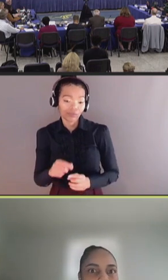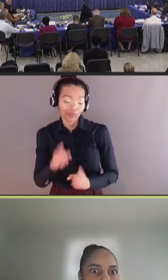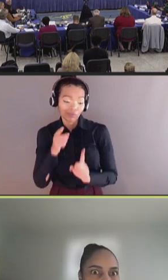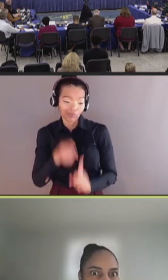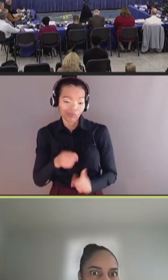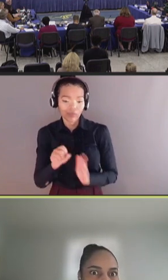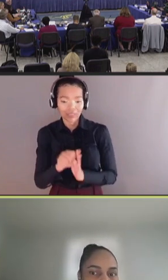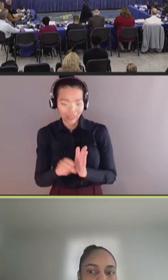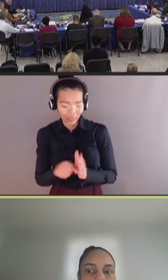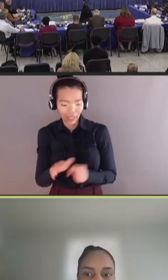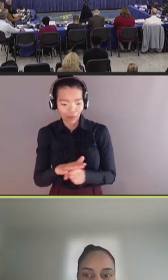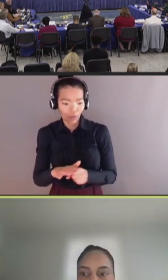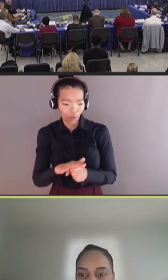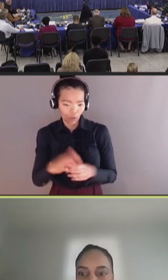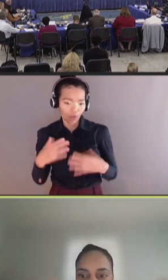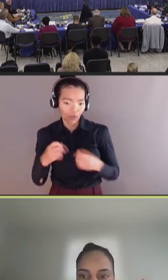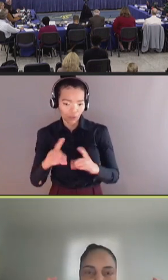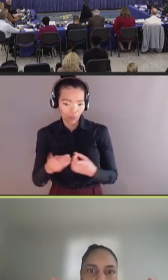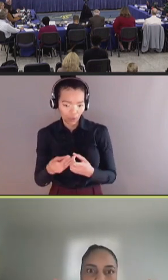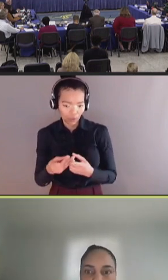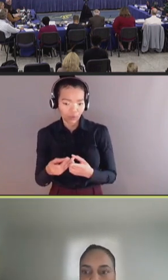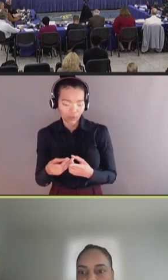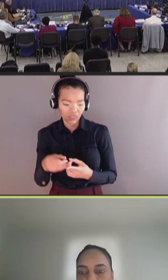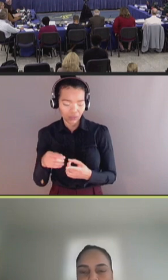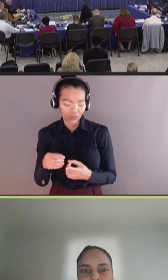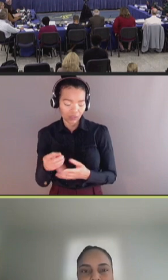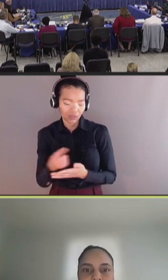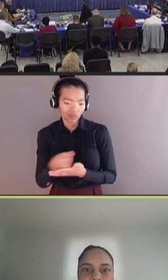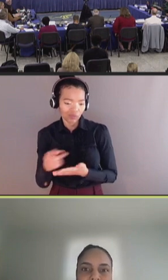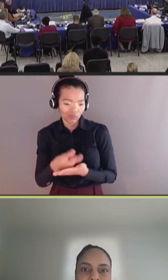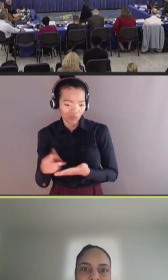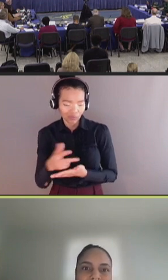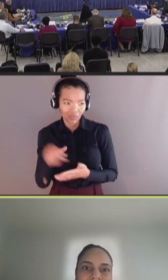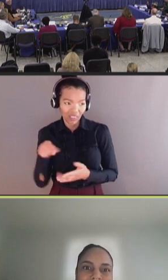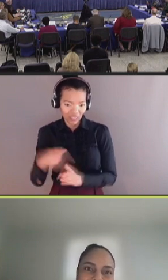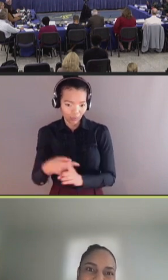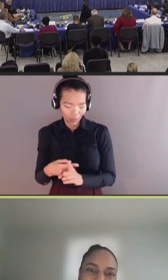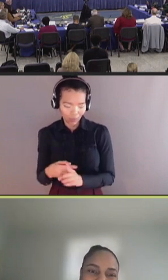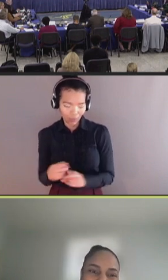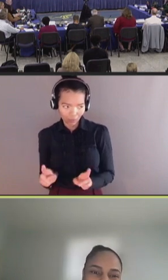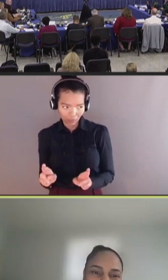in the coming weeks, this month, crossing fingers.